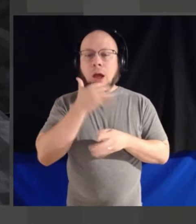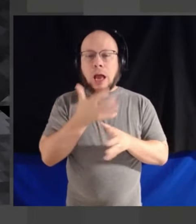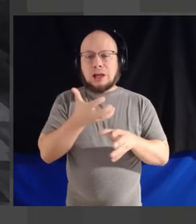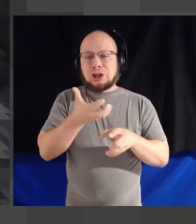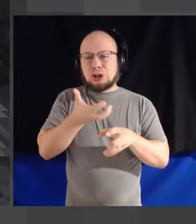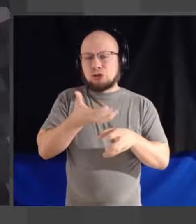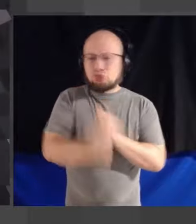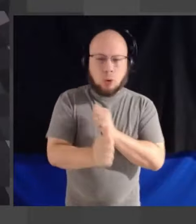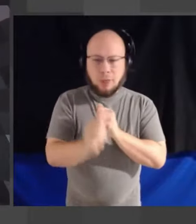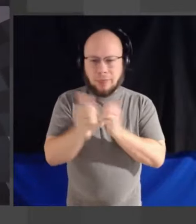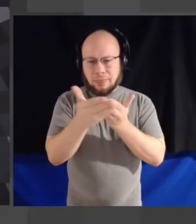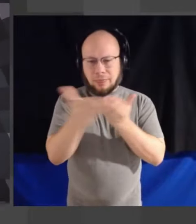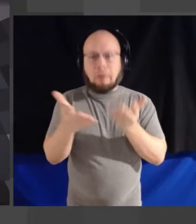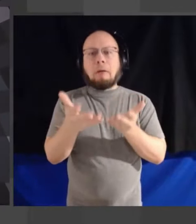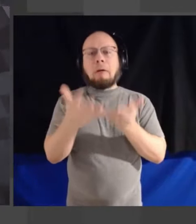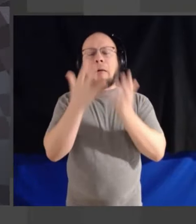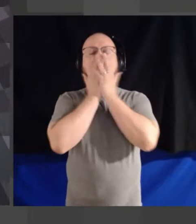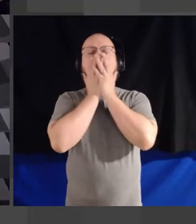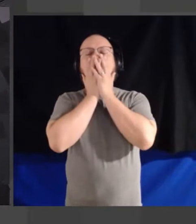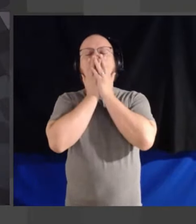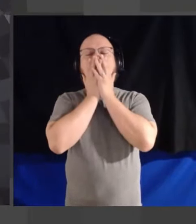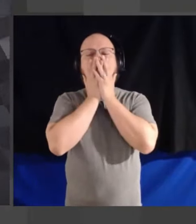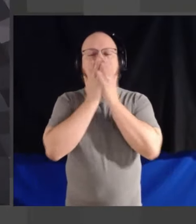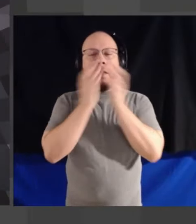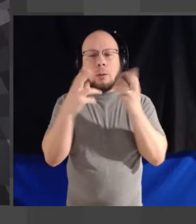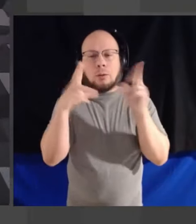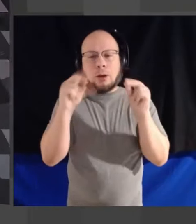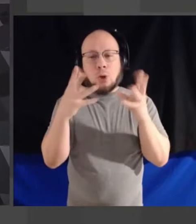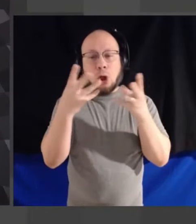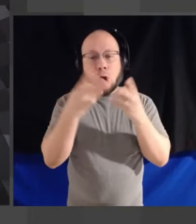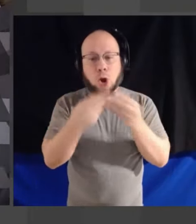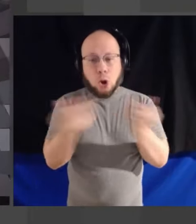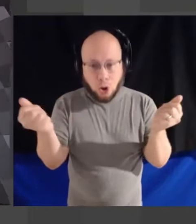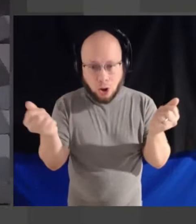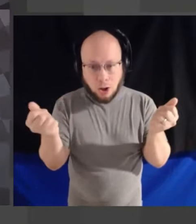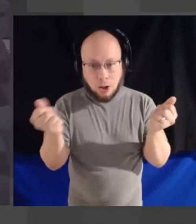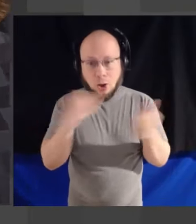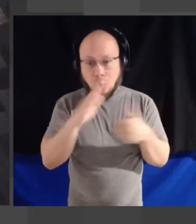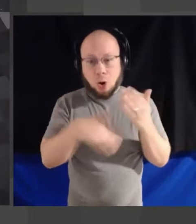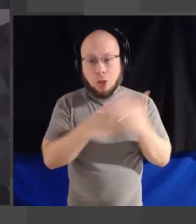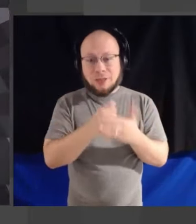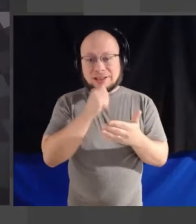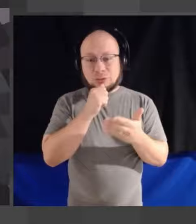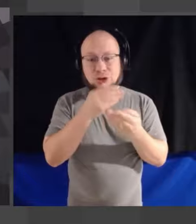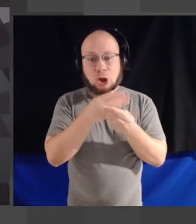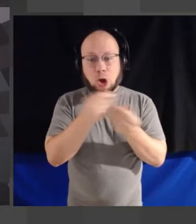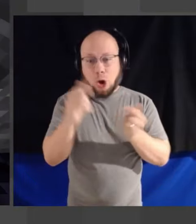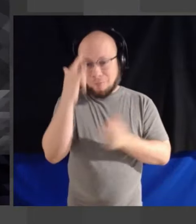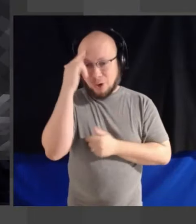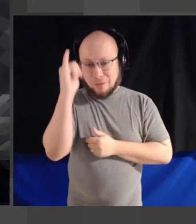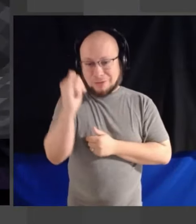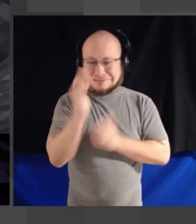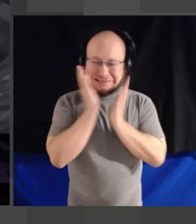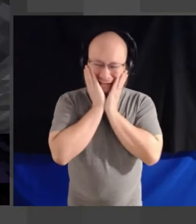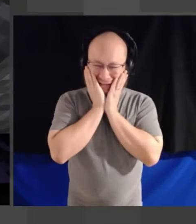IF YOU ARE NOT CAREFUL LIKE IN REAL LIFE YOU CAN DESTROY THE